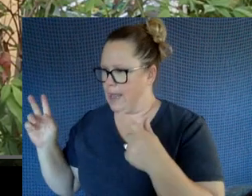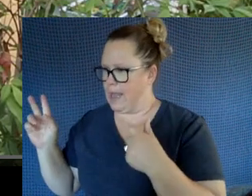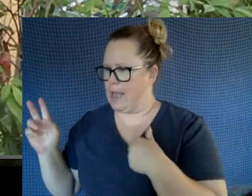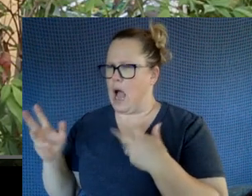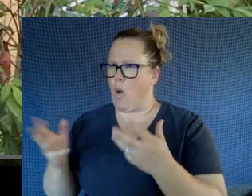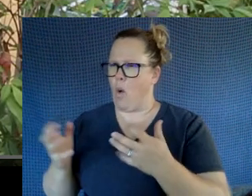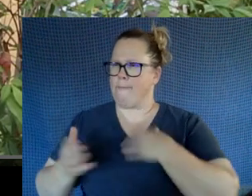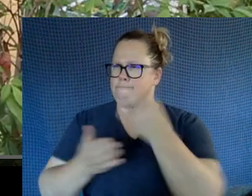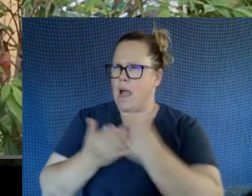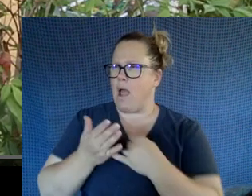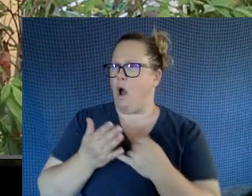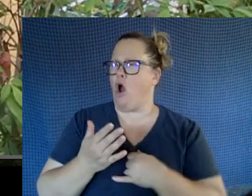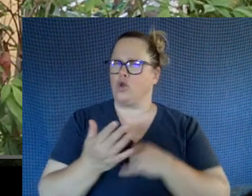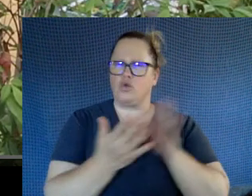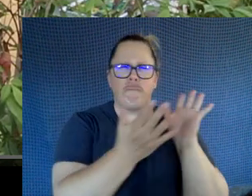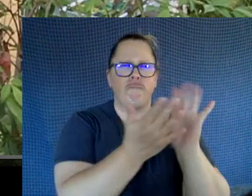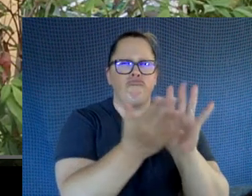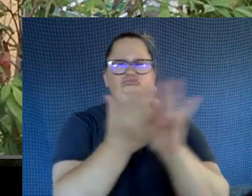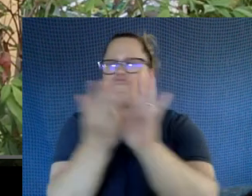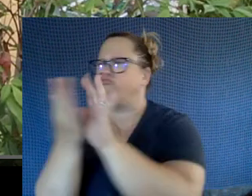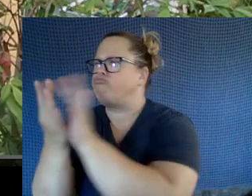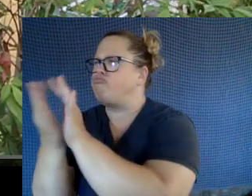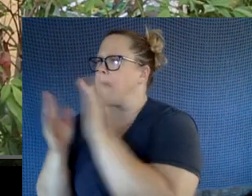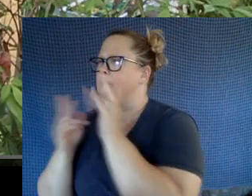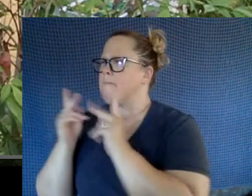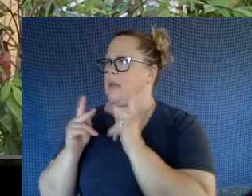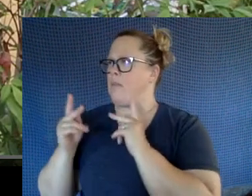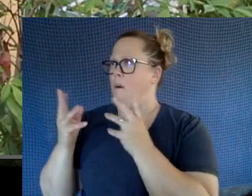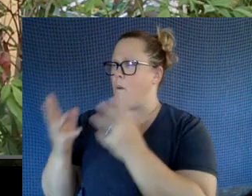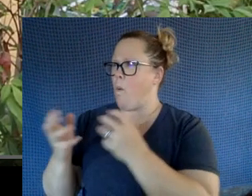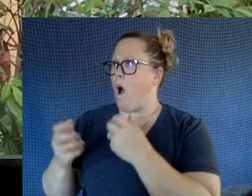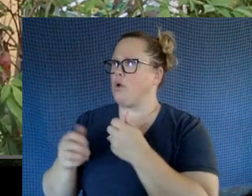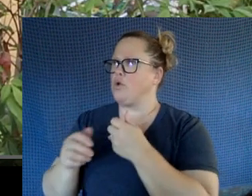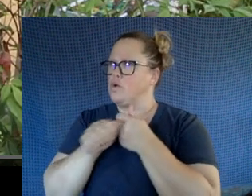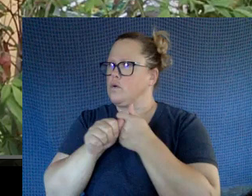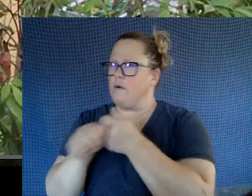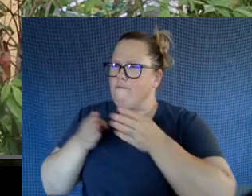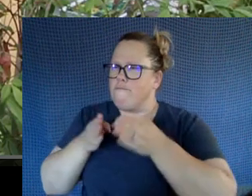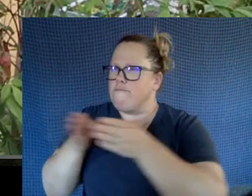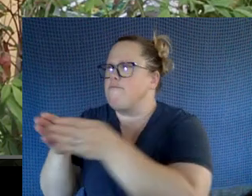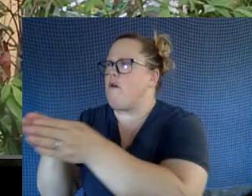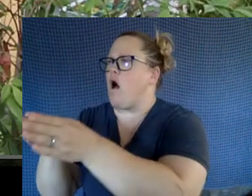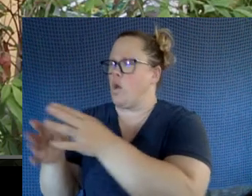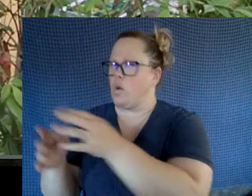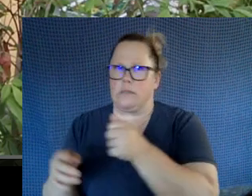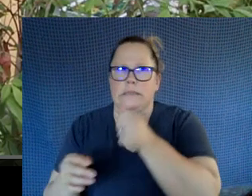can understand. I want to follow roads from secret places so we can understand